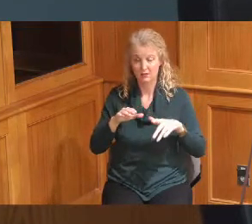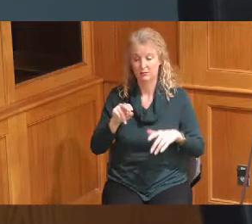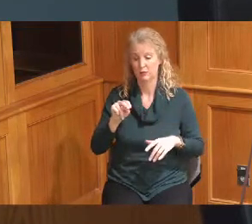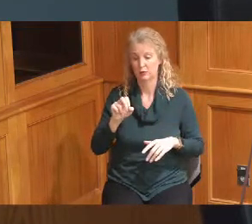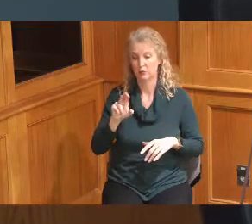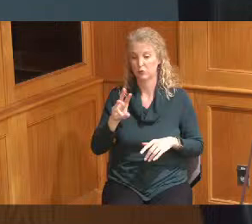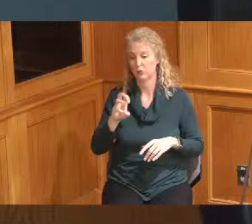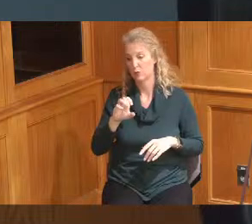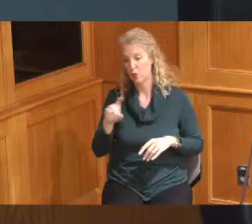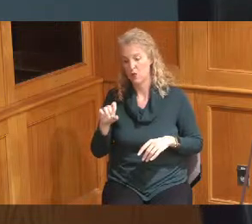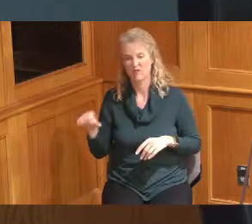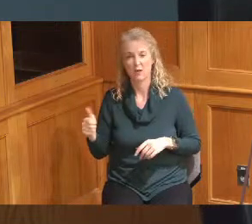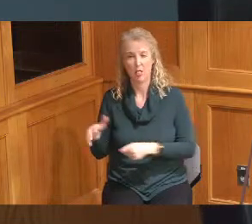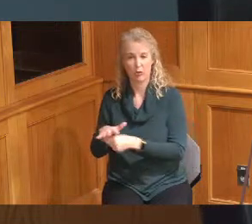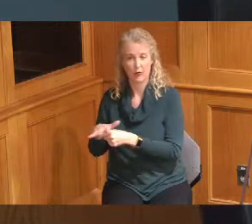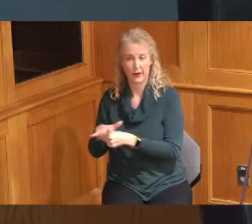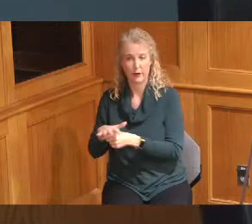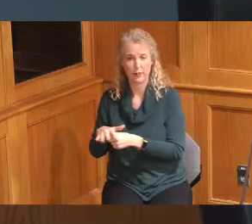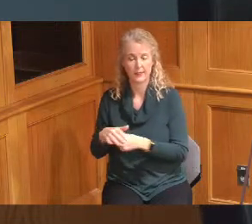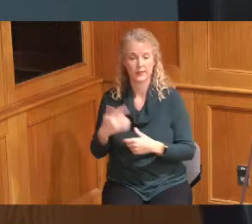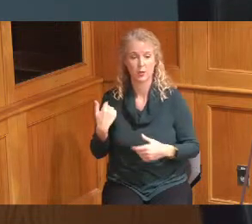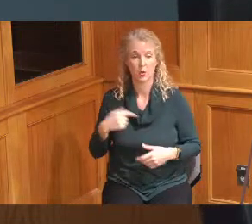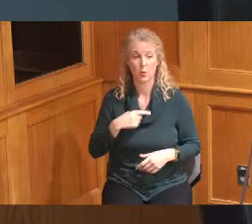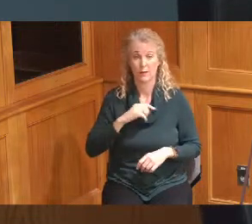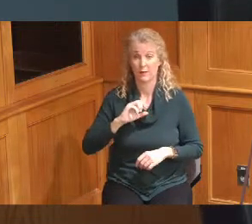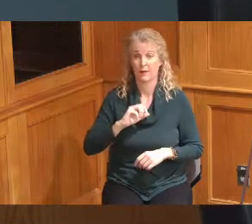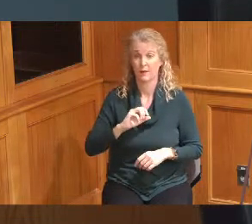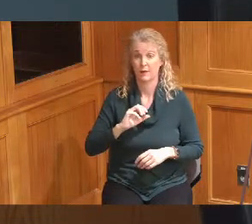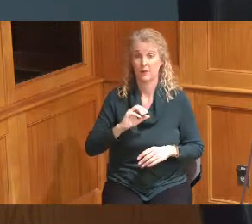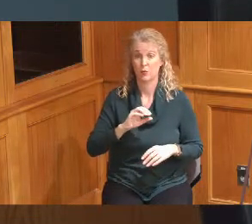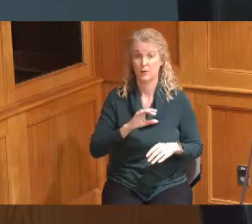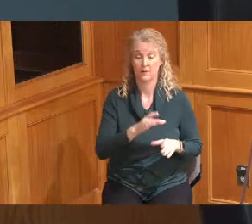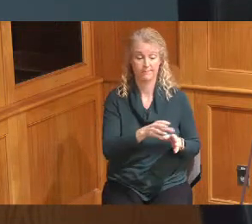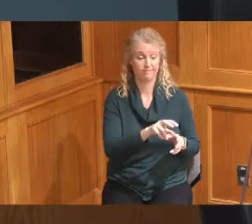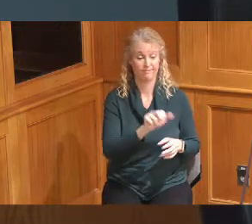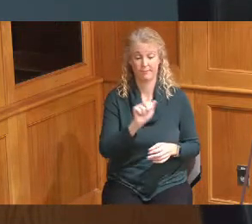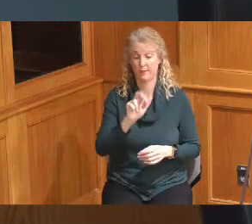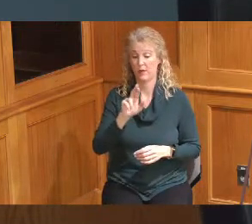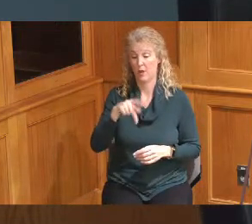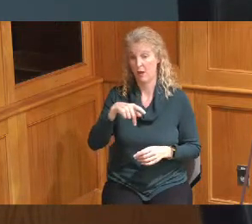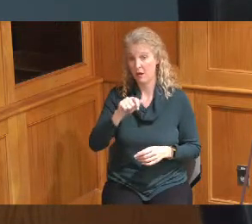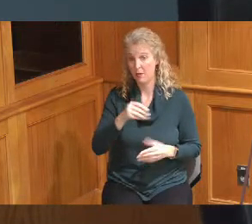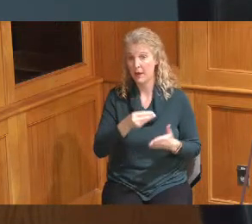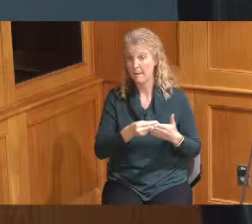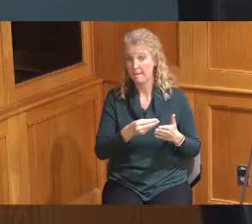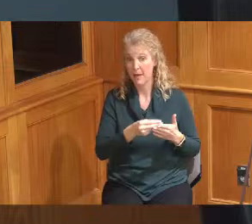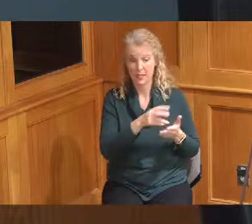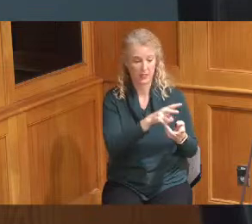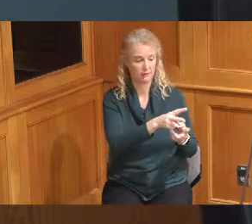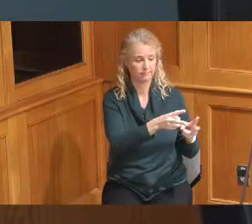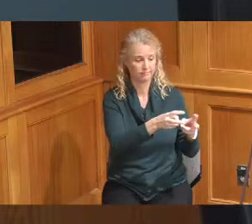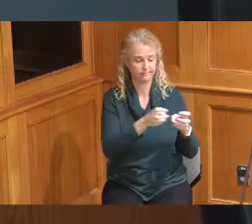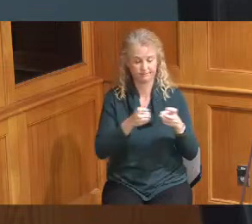you know we have allocated some of our ARPA money to do some prevention work related to